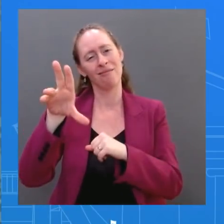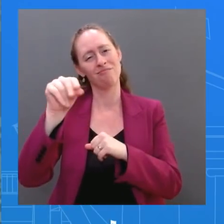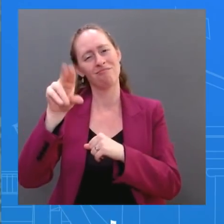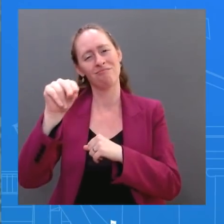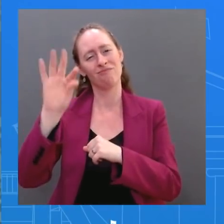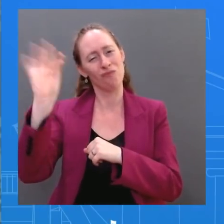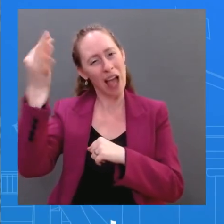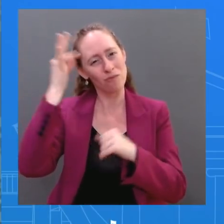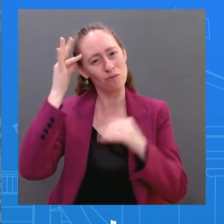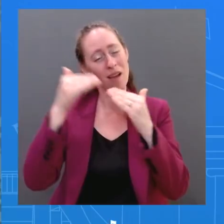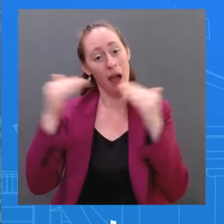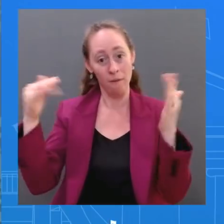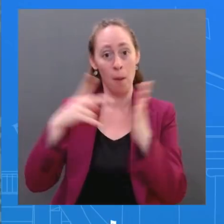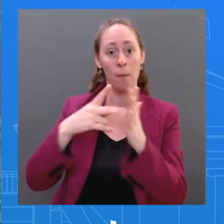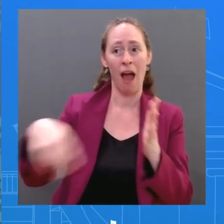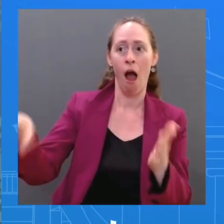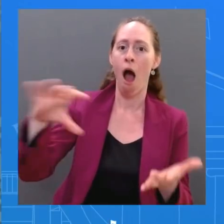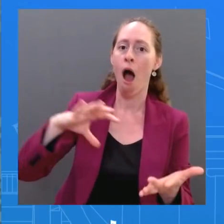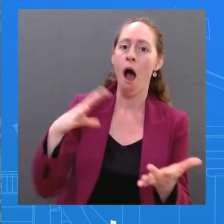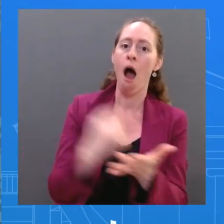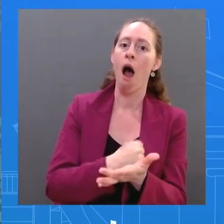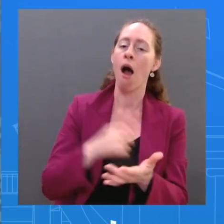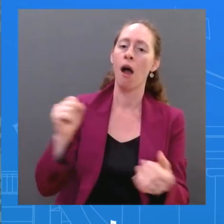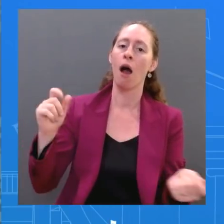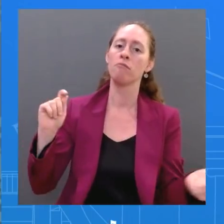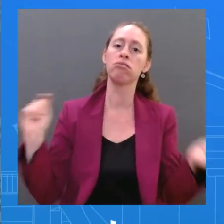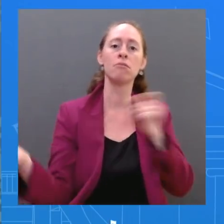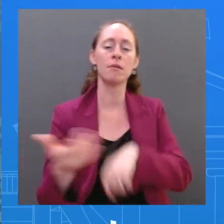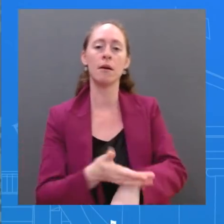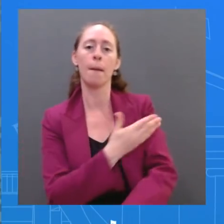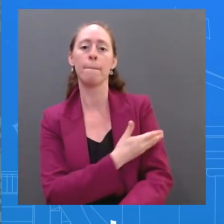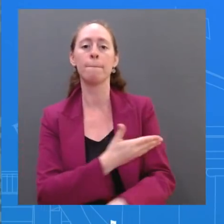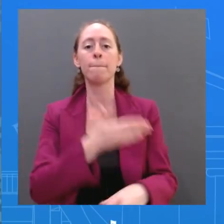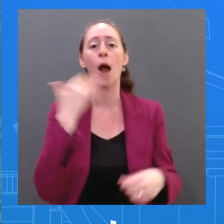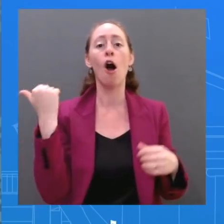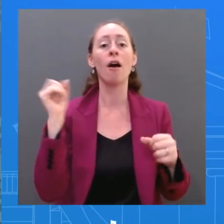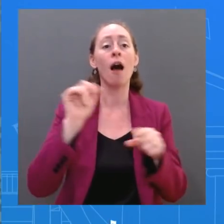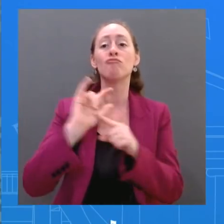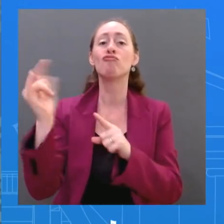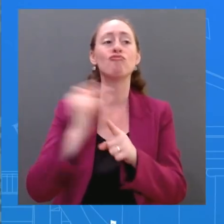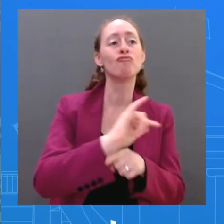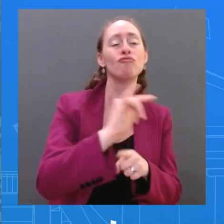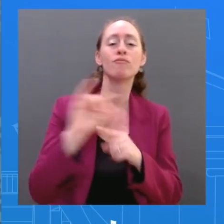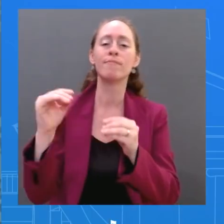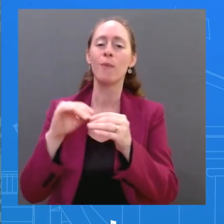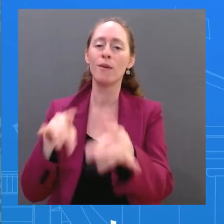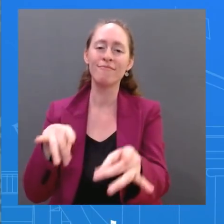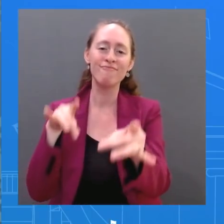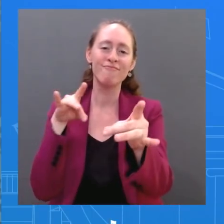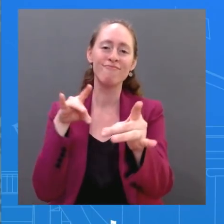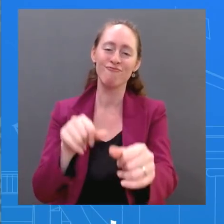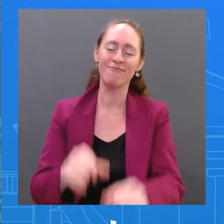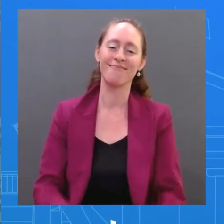Finally -- lastly, Senator Mitch McConnell is holding hostage the bipartisan package --